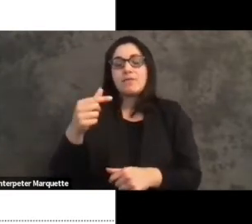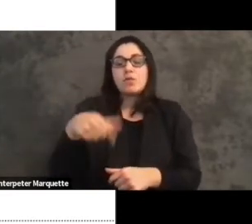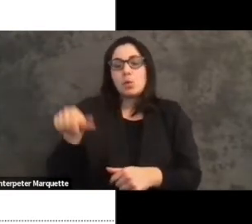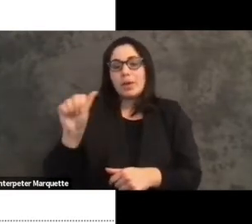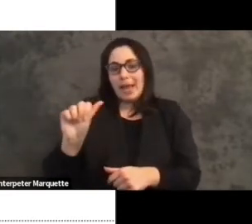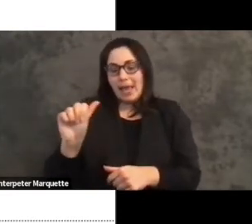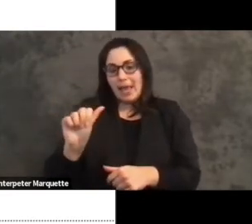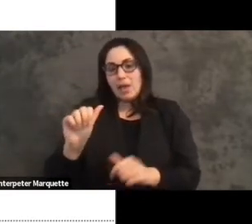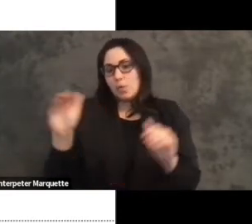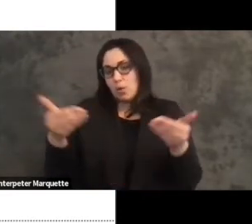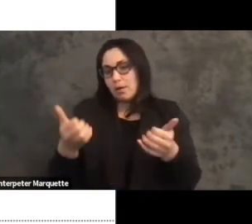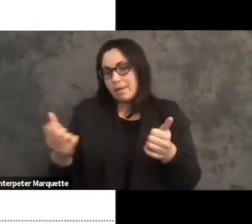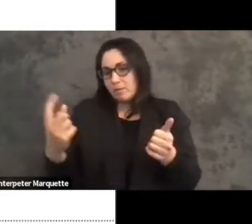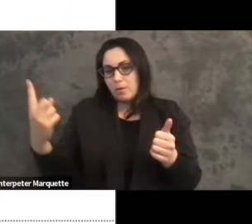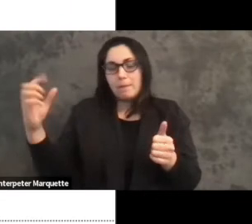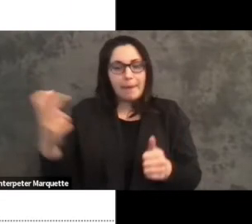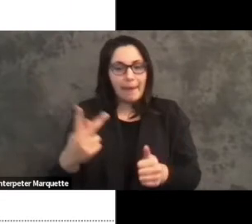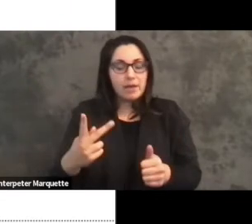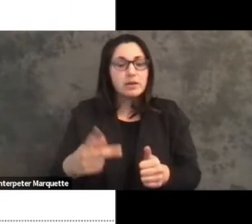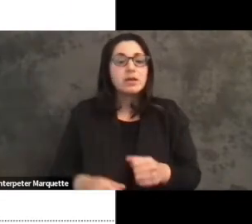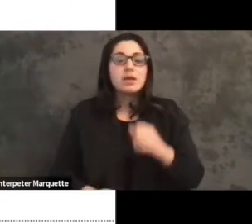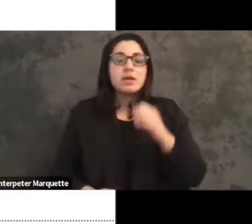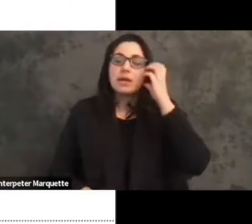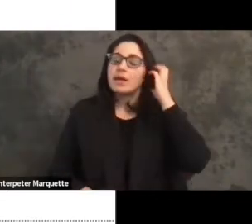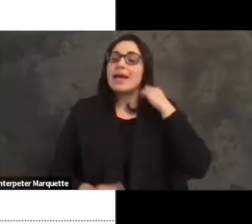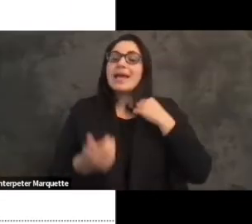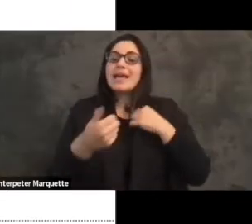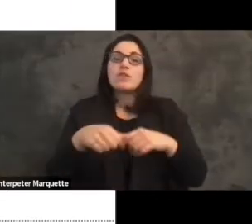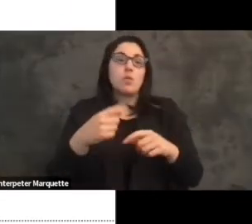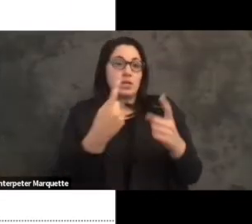time they take. We're going to have a break after Hannah and Michael's presentations,